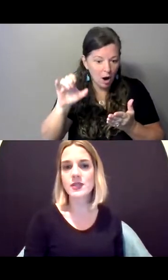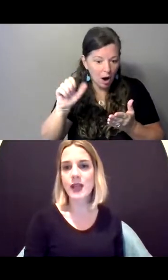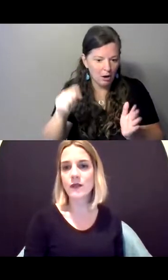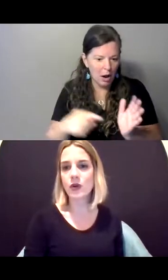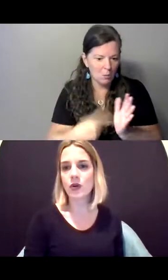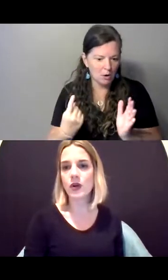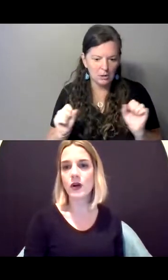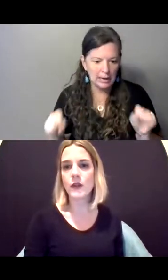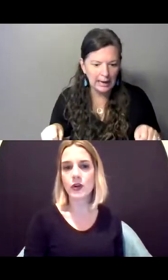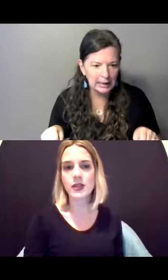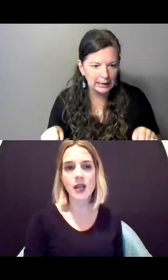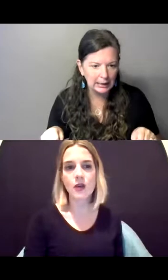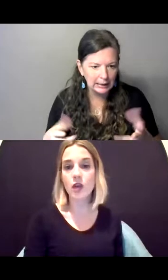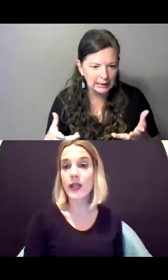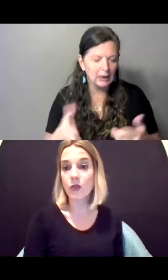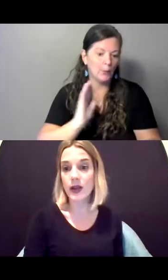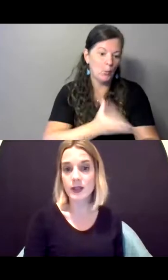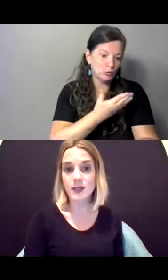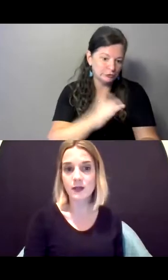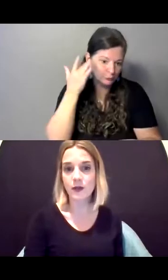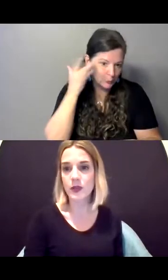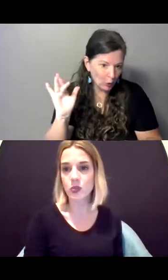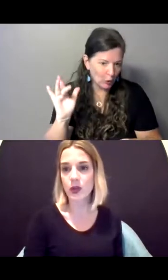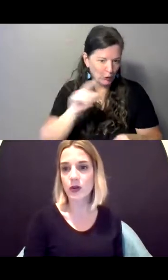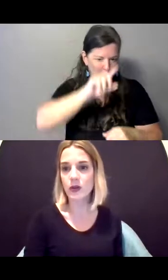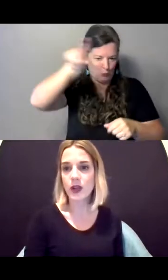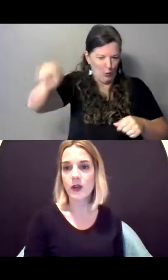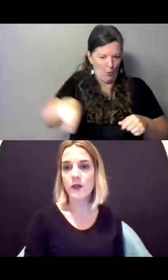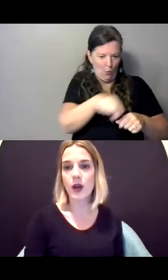several of the learning styles all at once from this wheel.